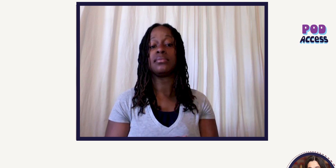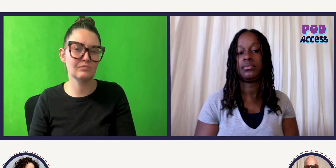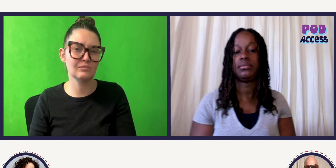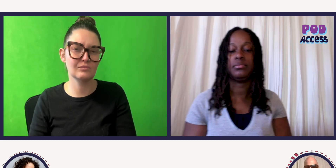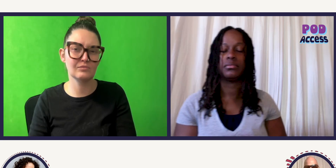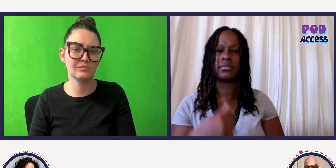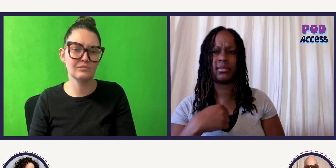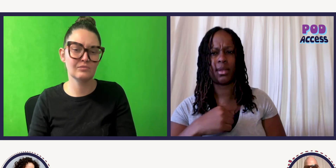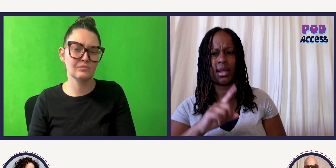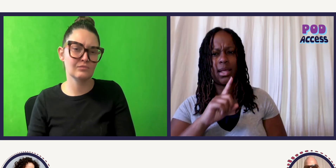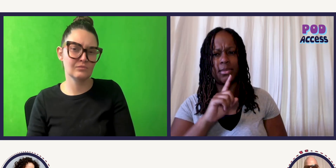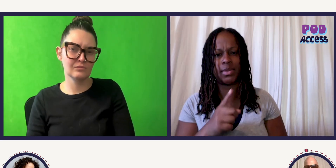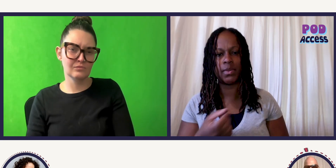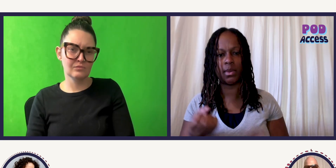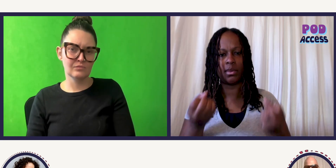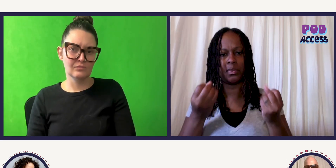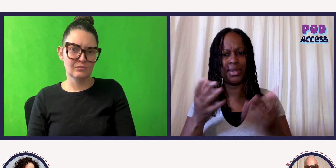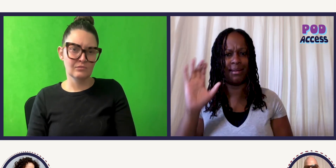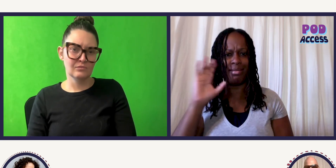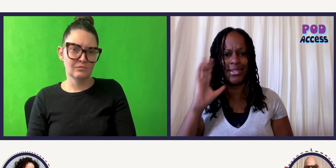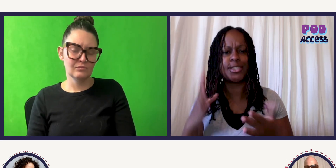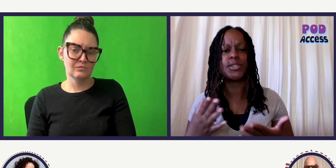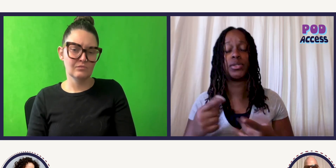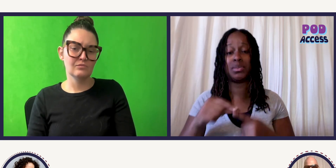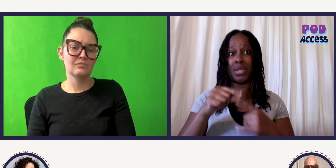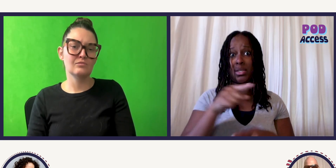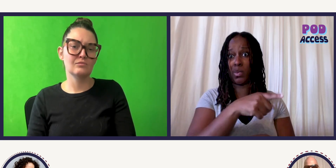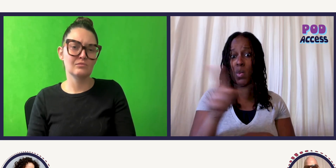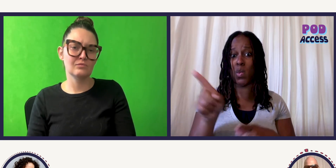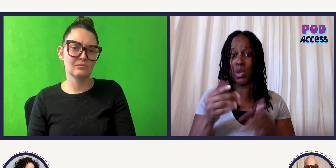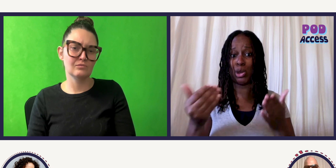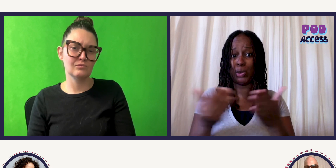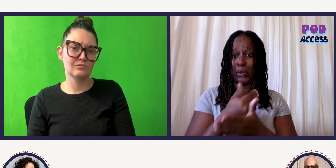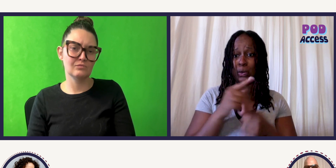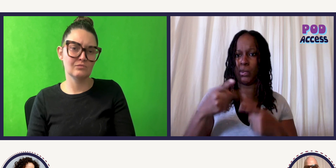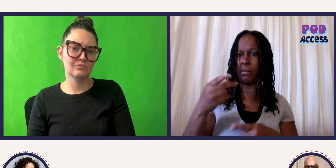I’m sure many listeners, especially those new to podcasting, are wondering how this impacts choosing guests.